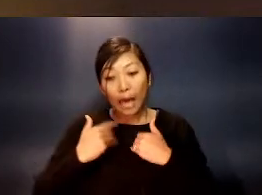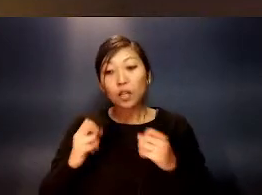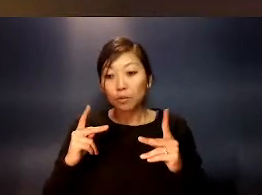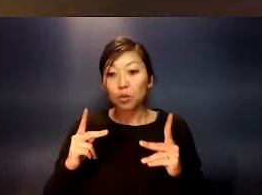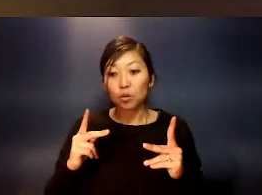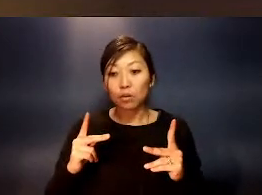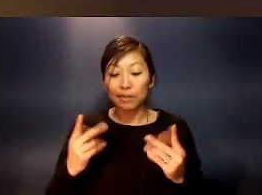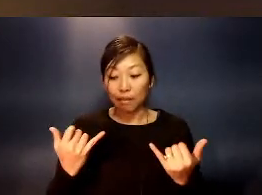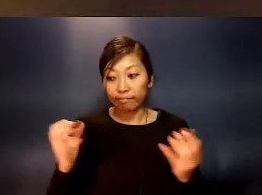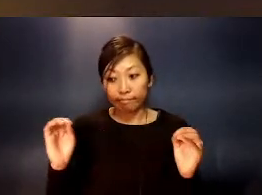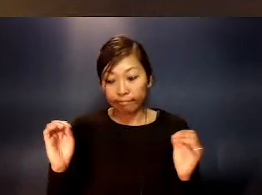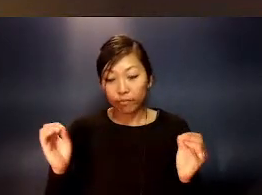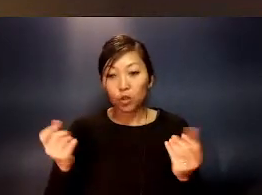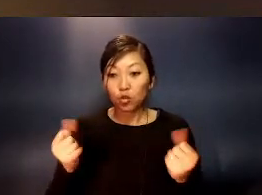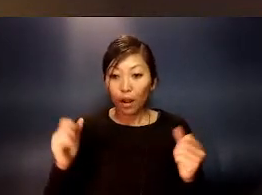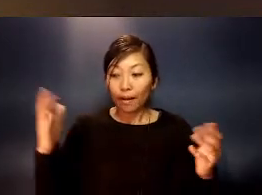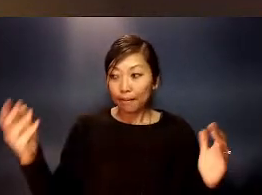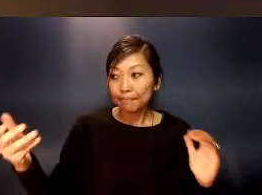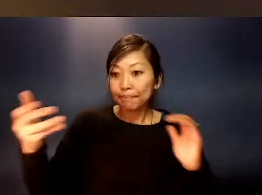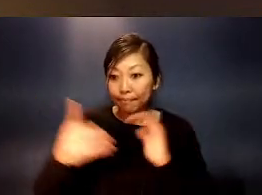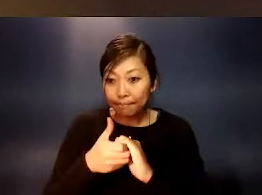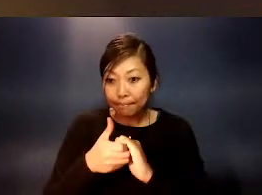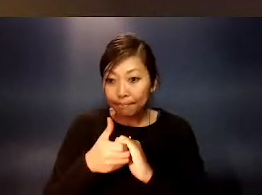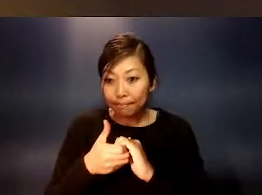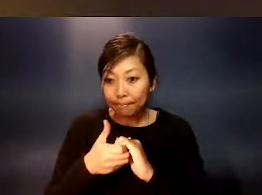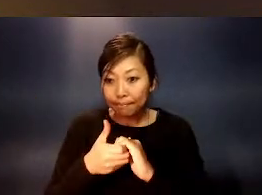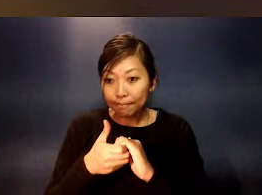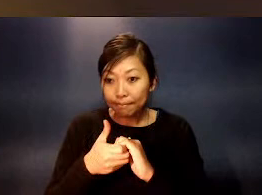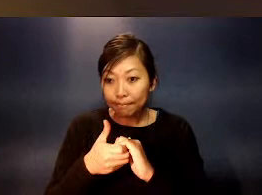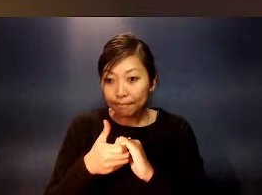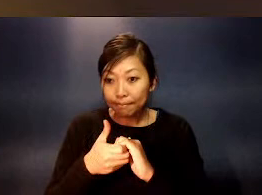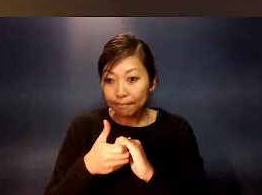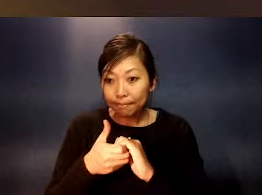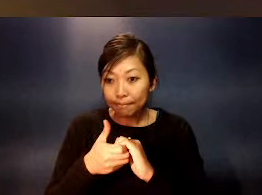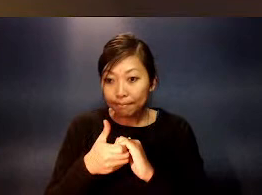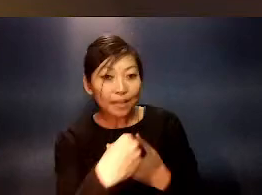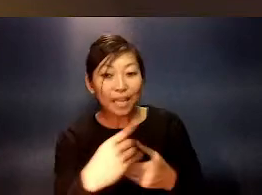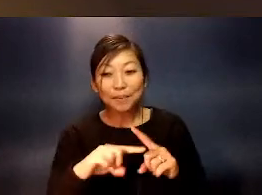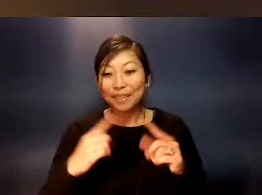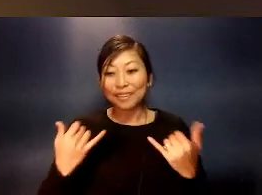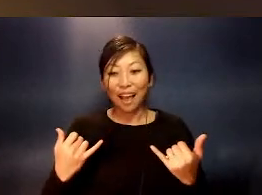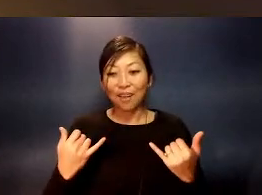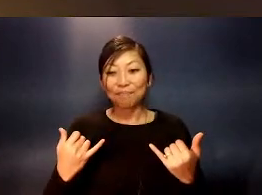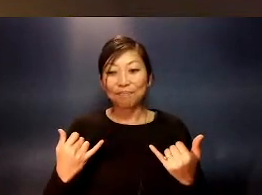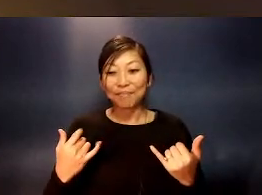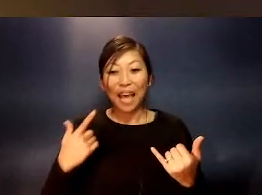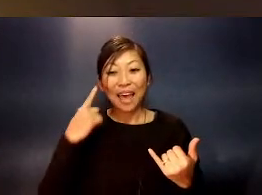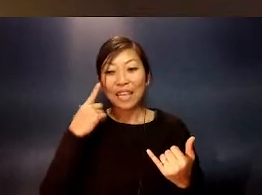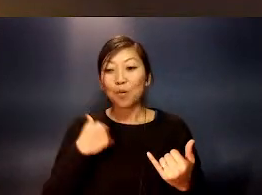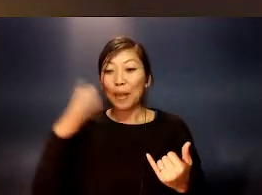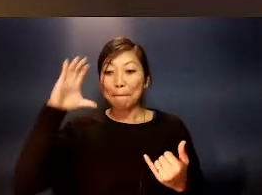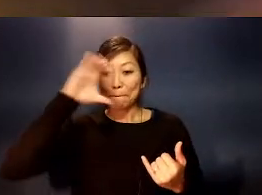I PROBABLY COULD HAVE EVEN LIVED WITH GOING BACK TO THE $180 MILLION FOR THE POLICE DEPARTMENT THAT I THINK WE HAD APPROVED -- THAT I HAD VOTED FOR IN THE PAST.